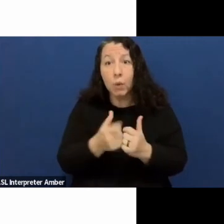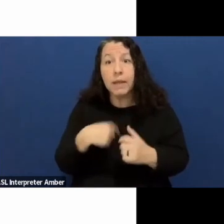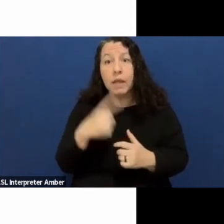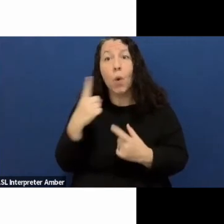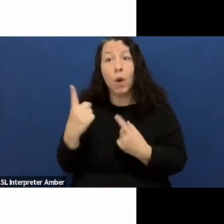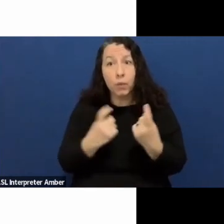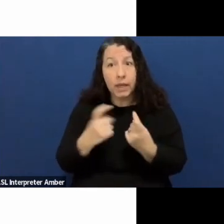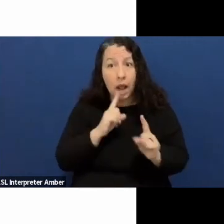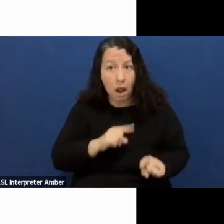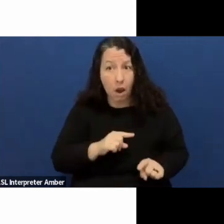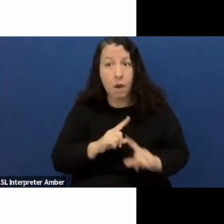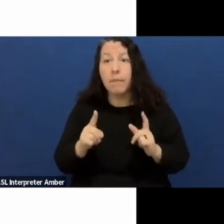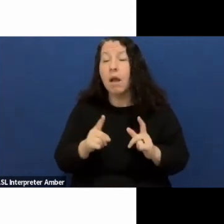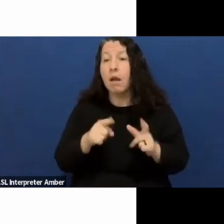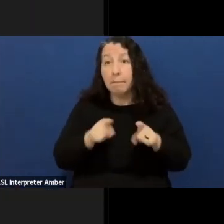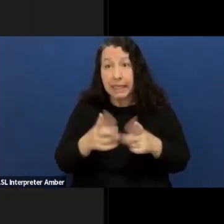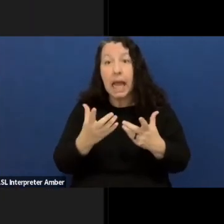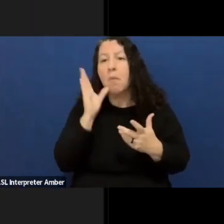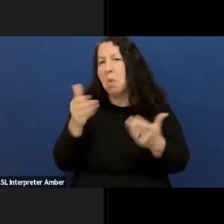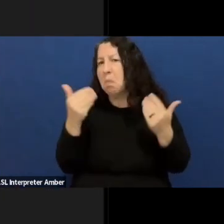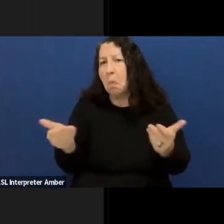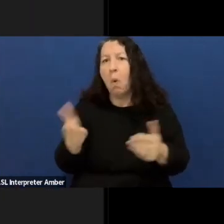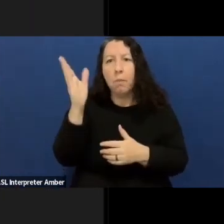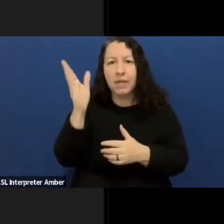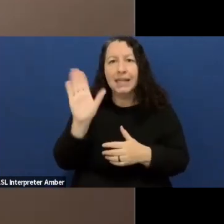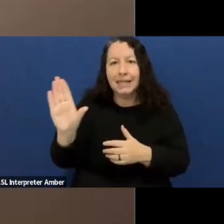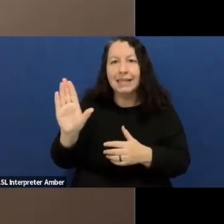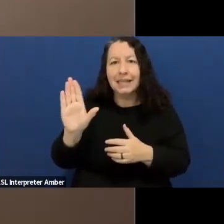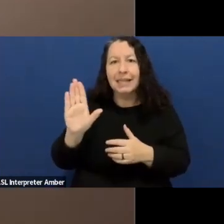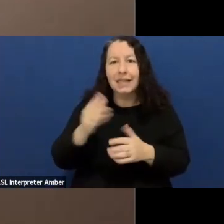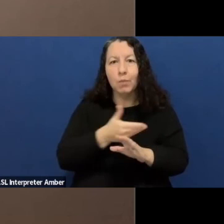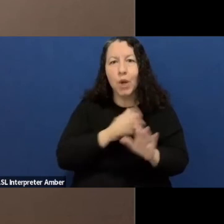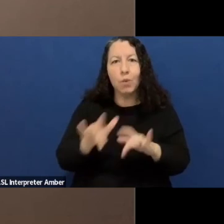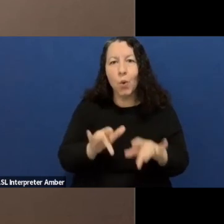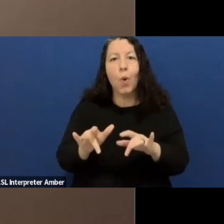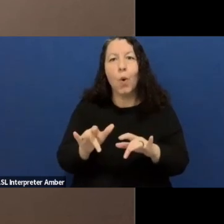symptoms. He is with us and He will be with us for the q&a. But in the meantime, we're